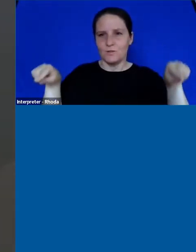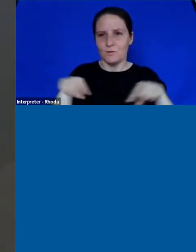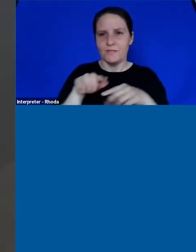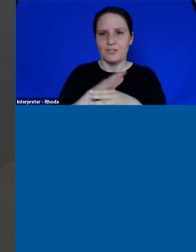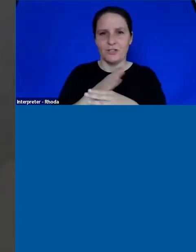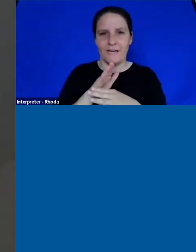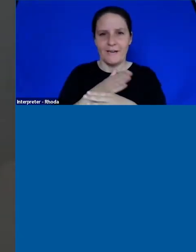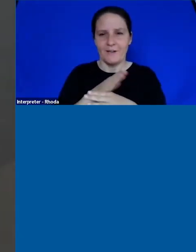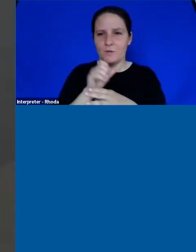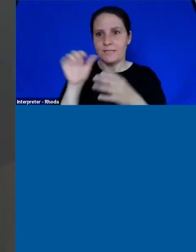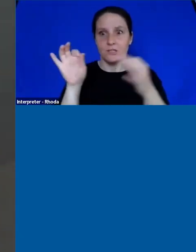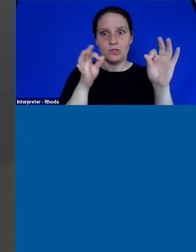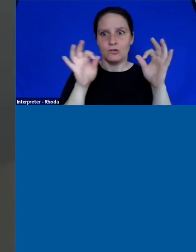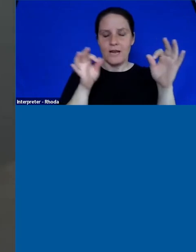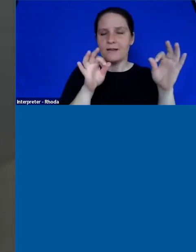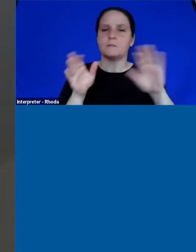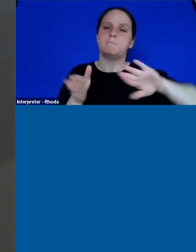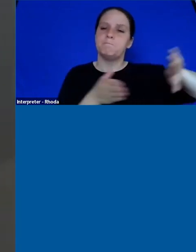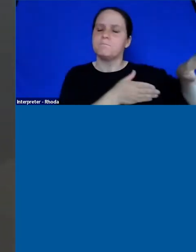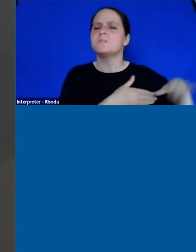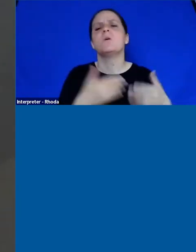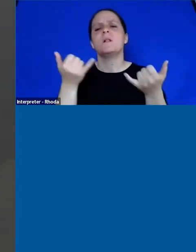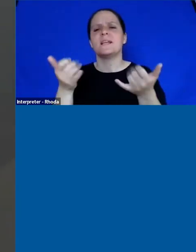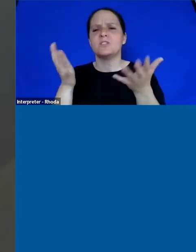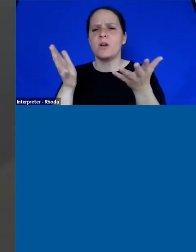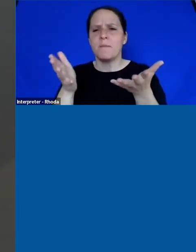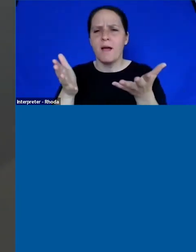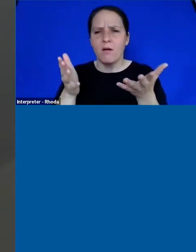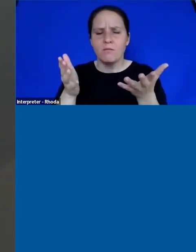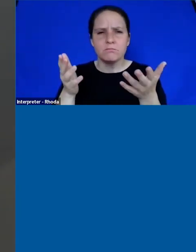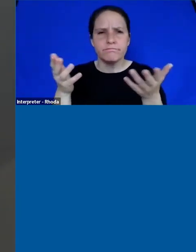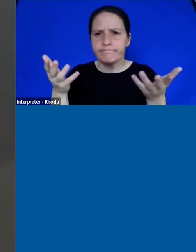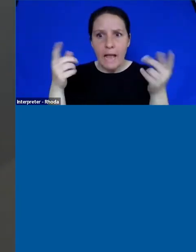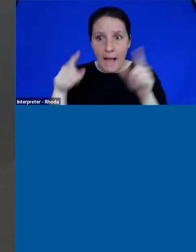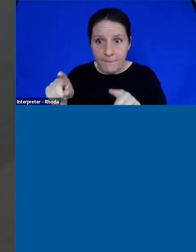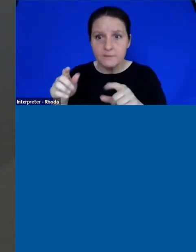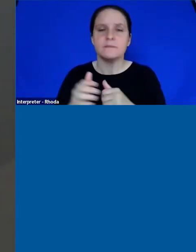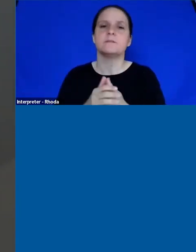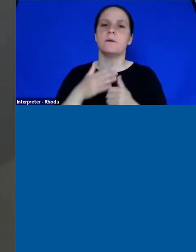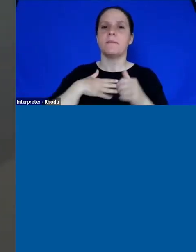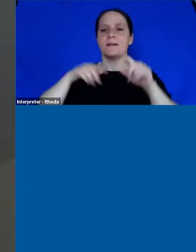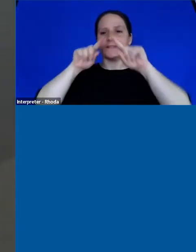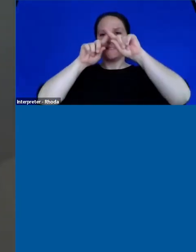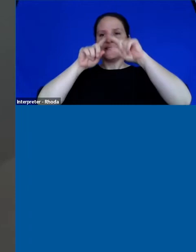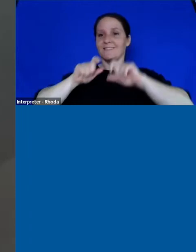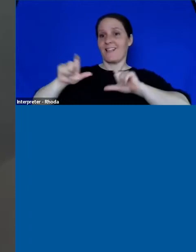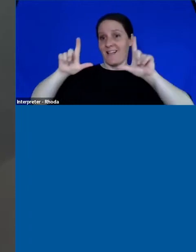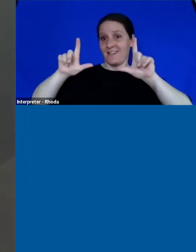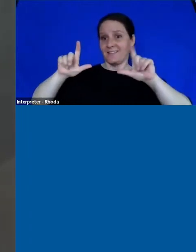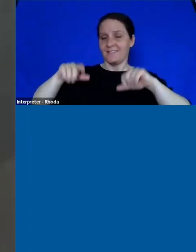And let's talk about what I actually saw. So on my slides there, I had a scenario that I didn't describe